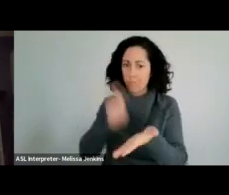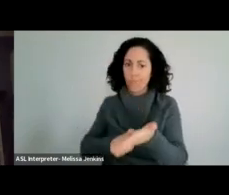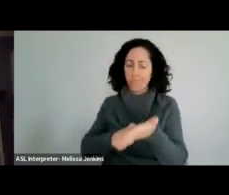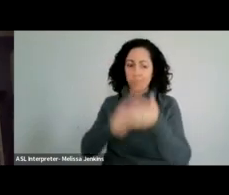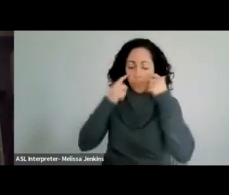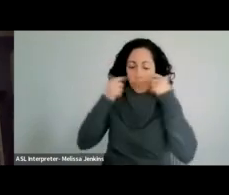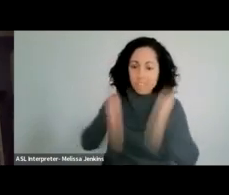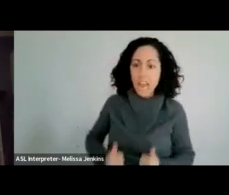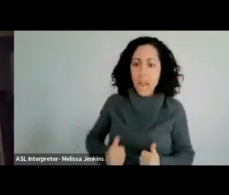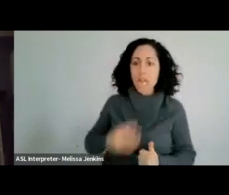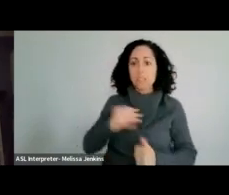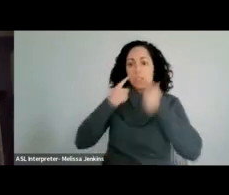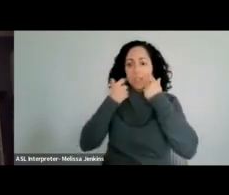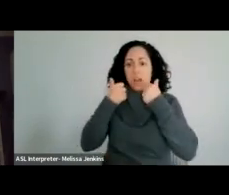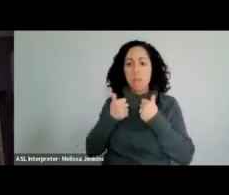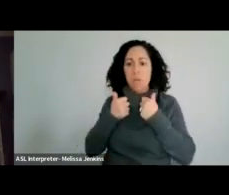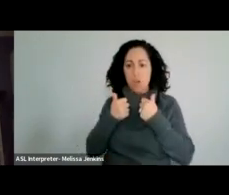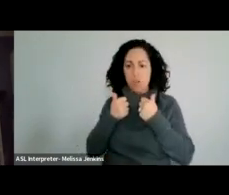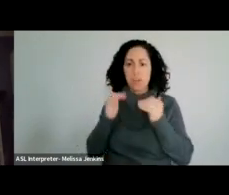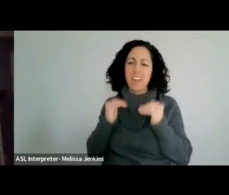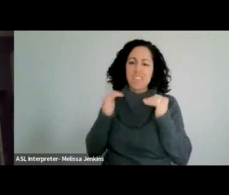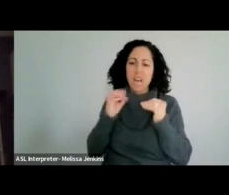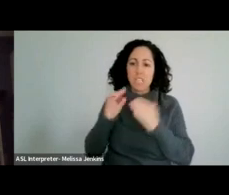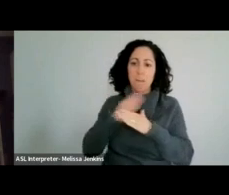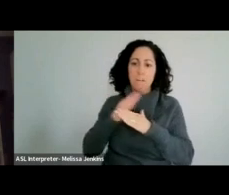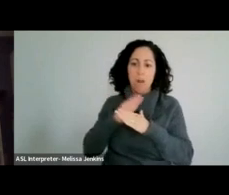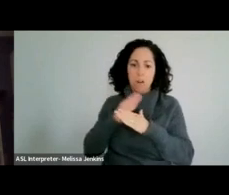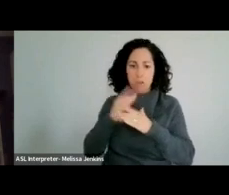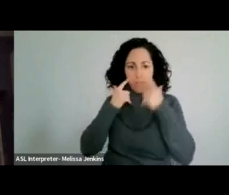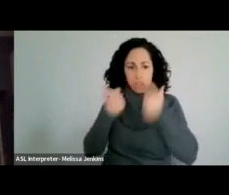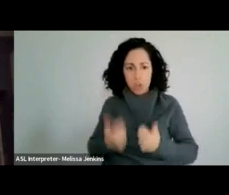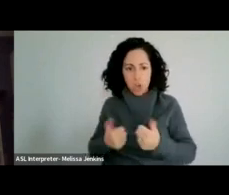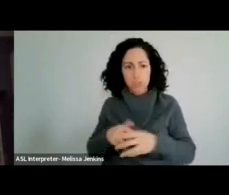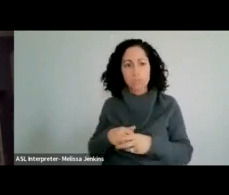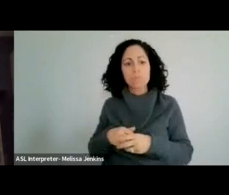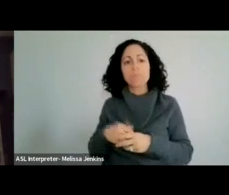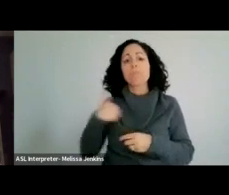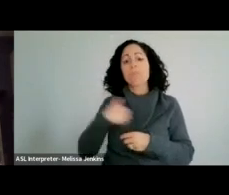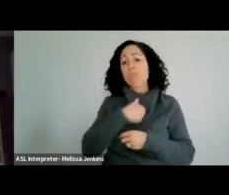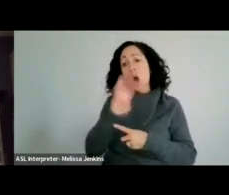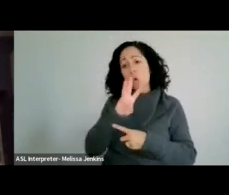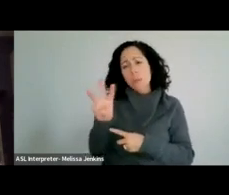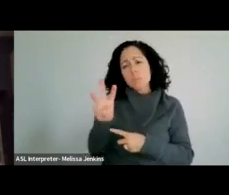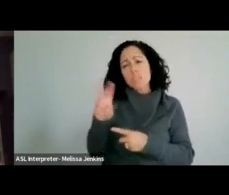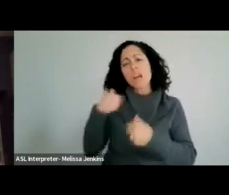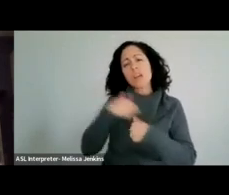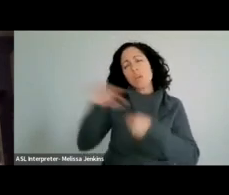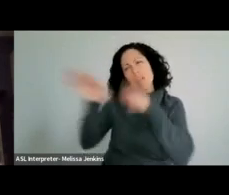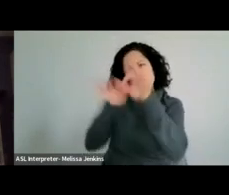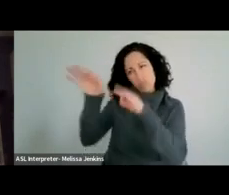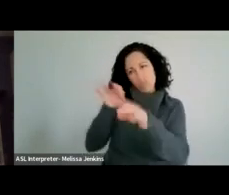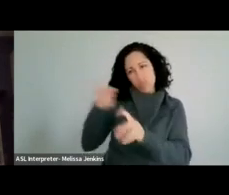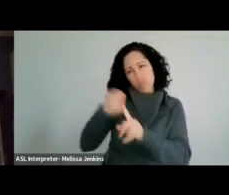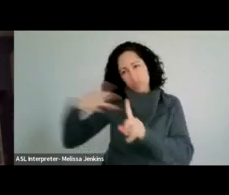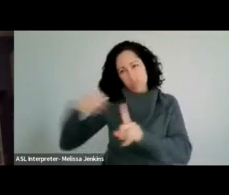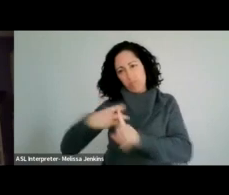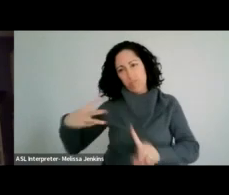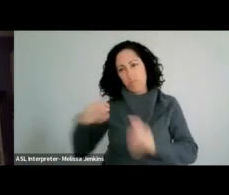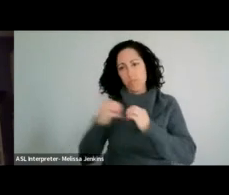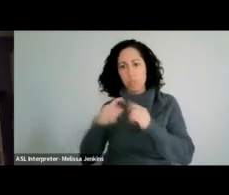If people are interested to read more.